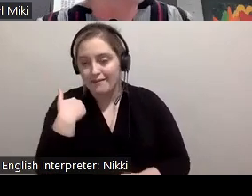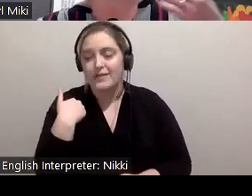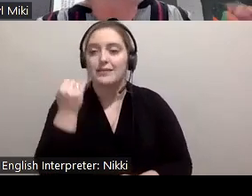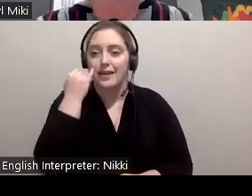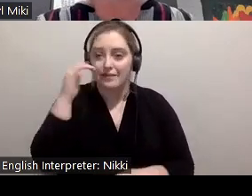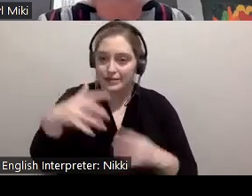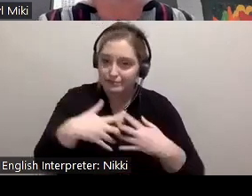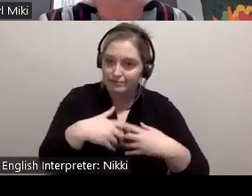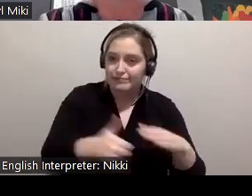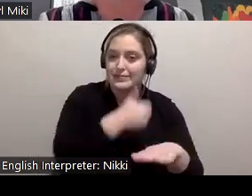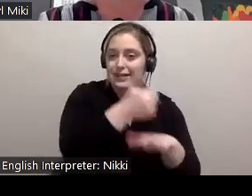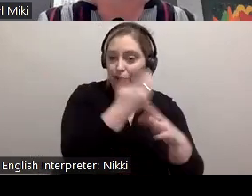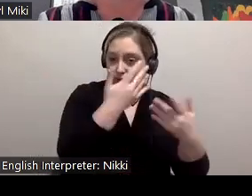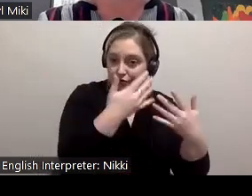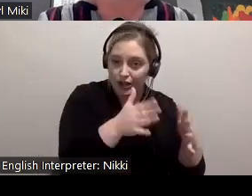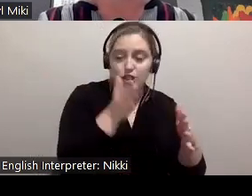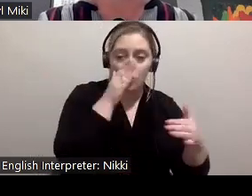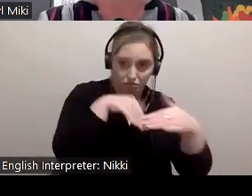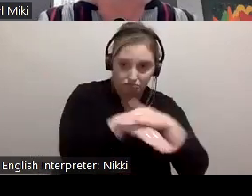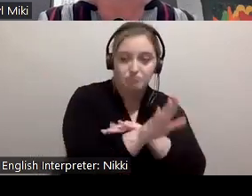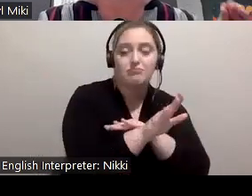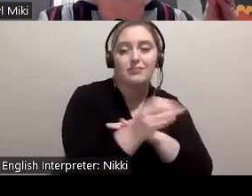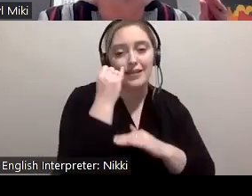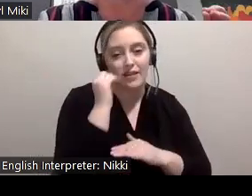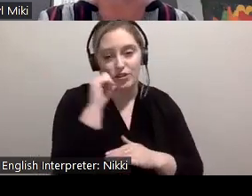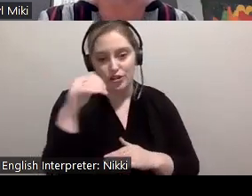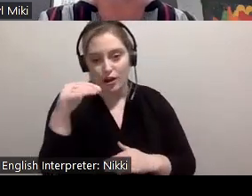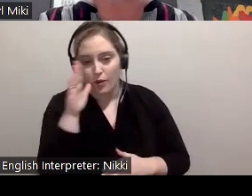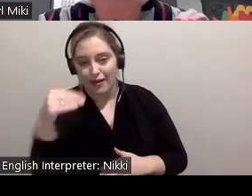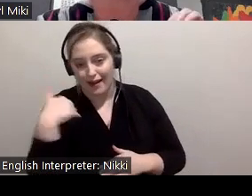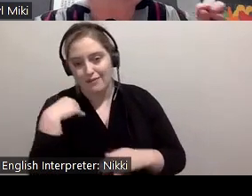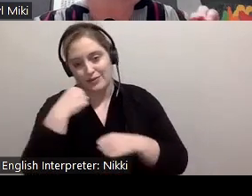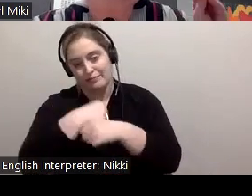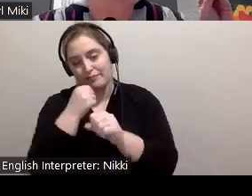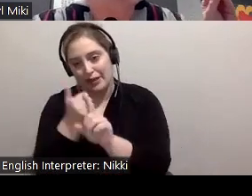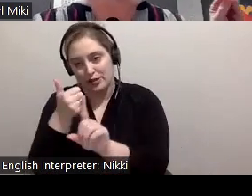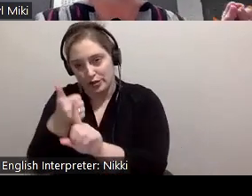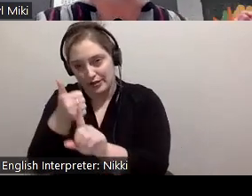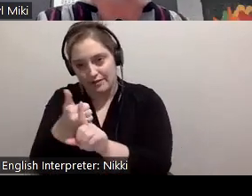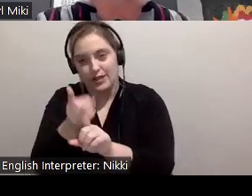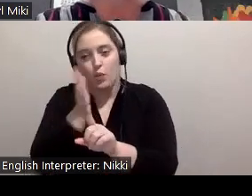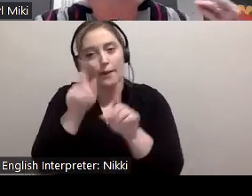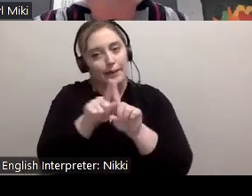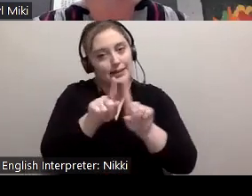you would go in and create a profile for the organization. Now that's different from your own individual. Let's say you